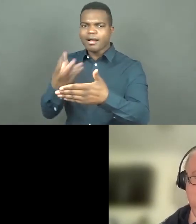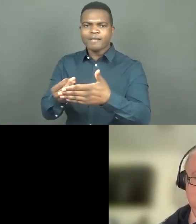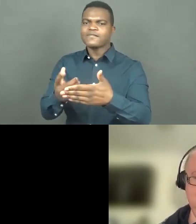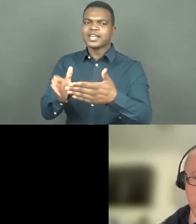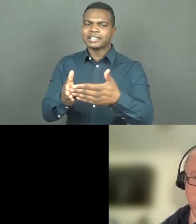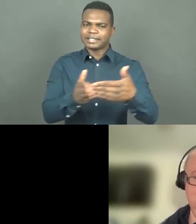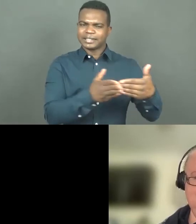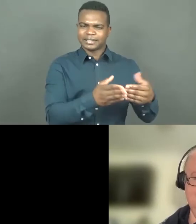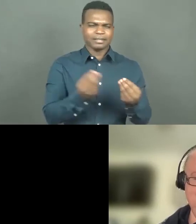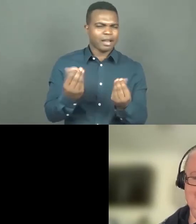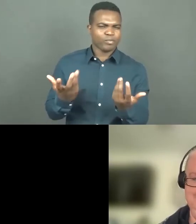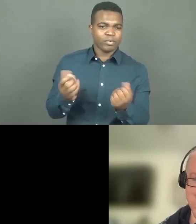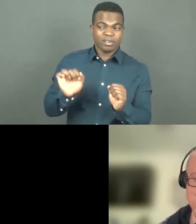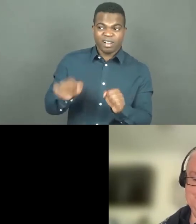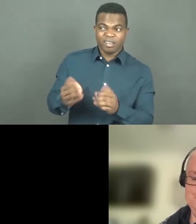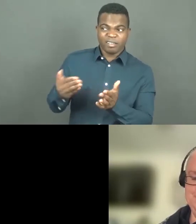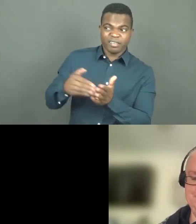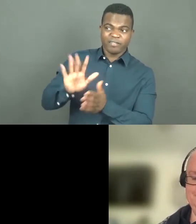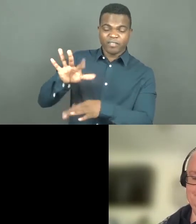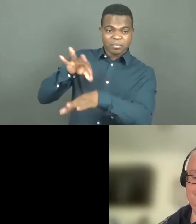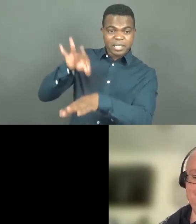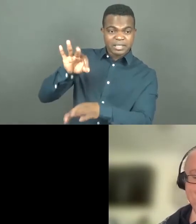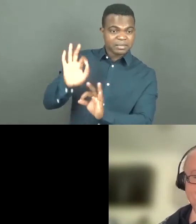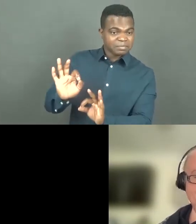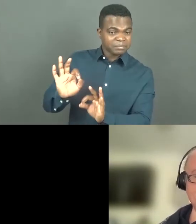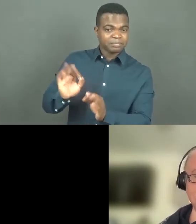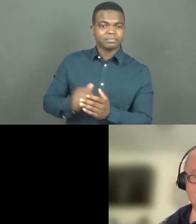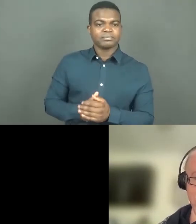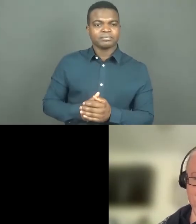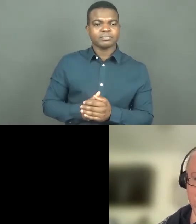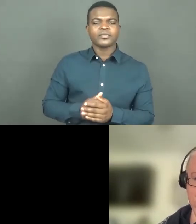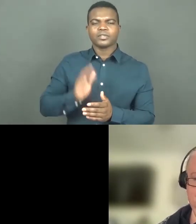you Laisa for that question. Laisa Vereti: Definitely. So,